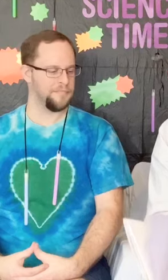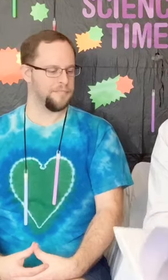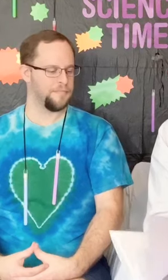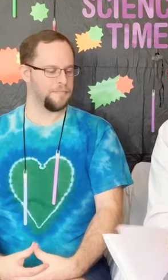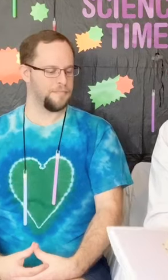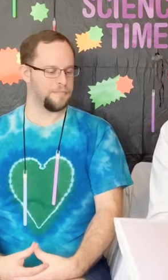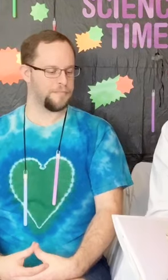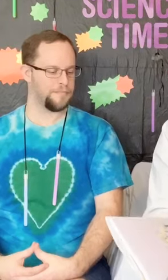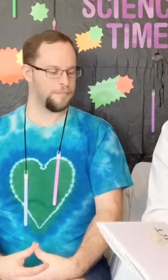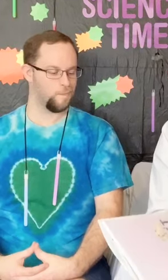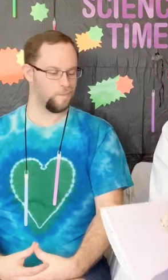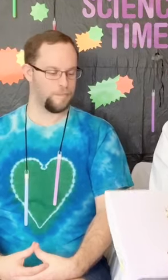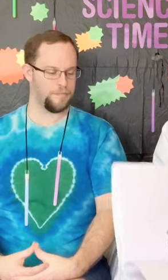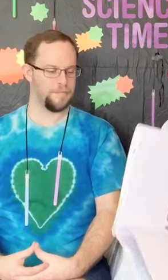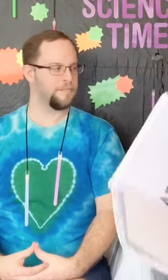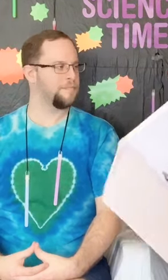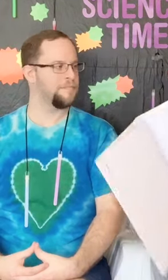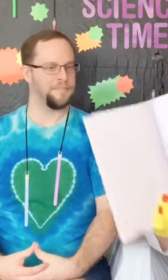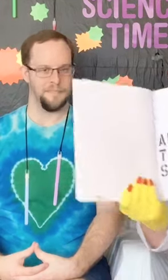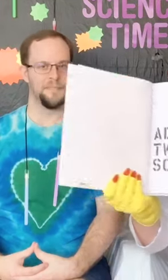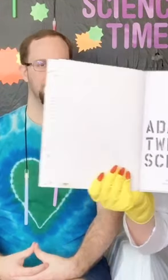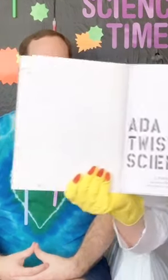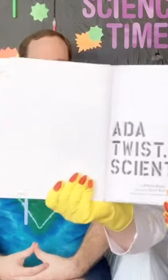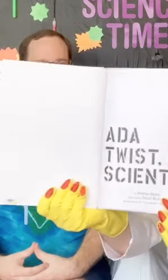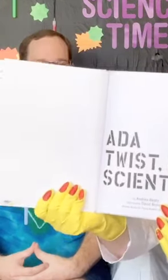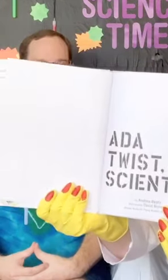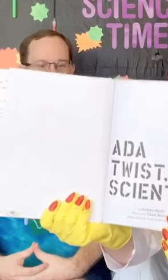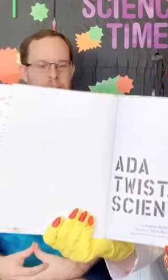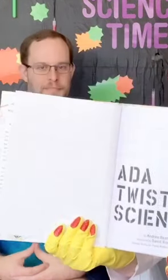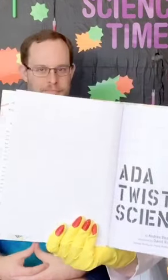the nod when we are ready.